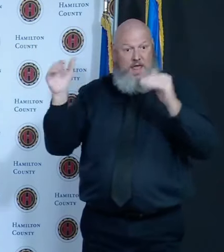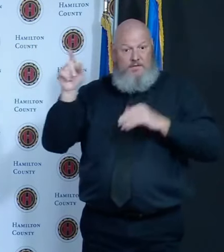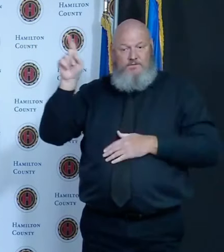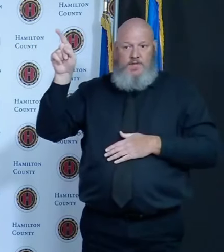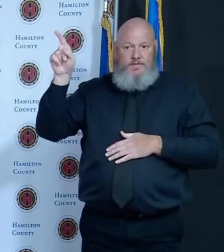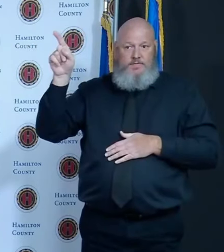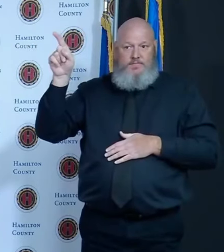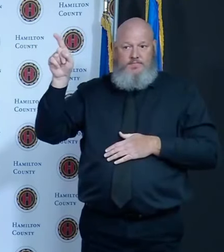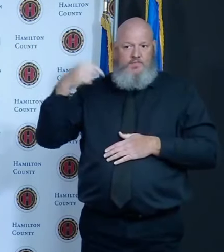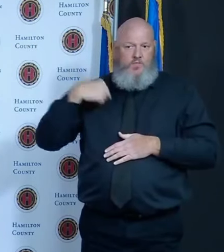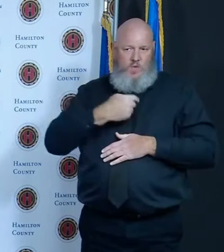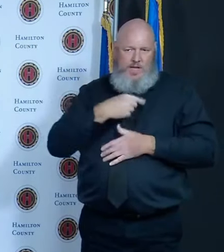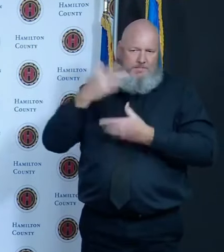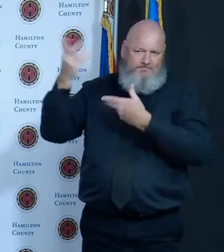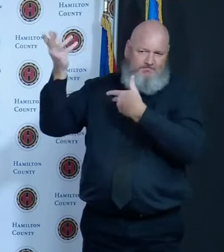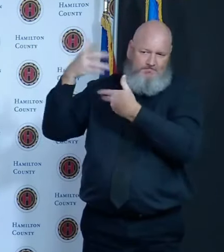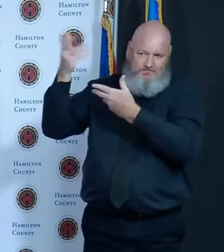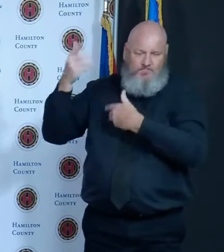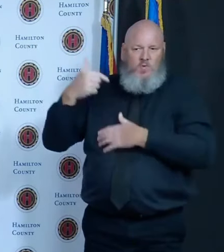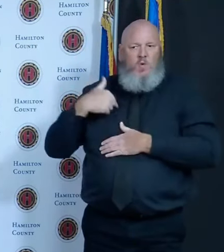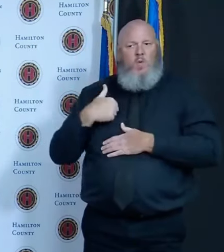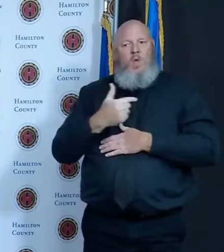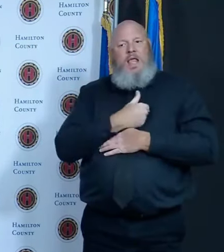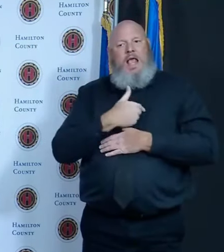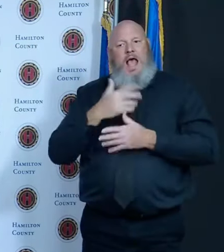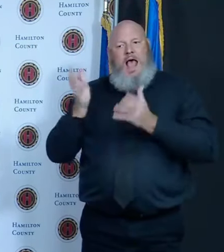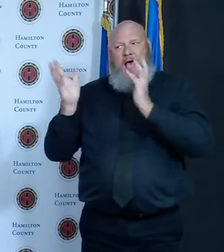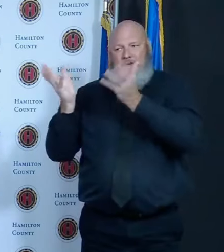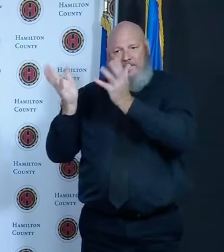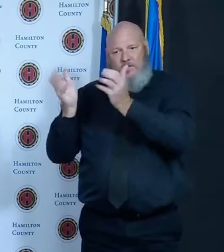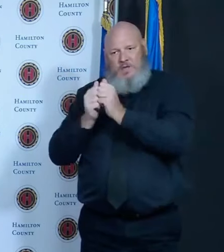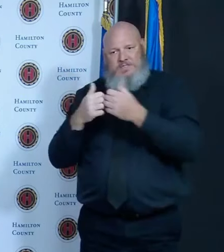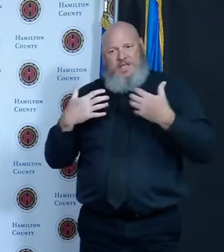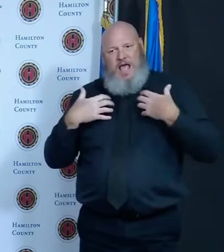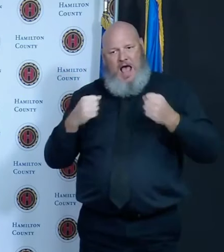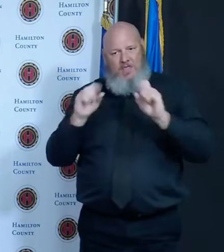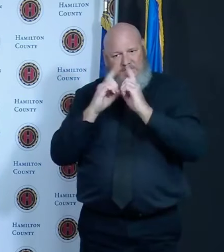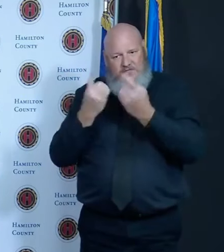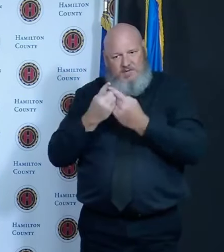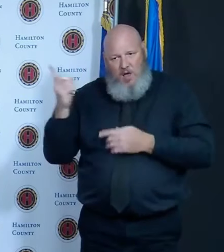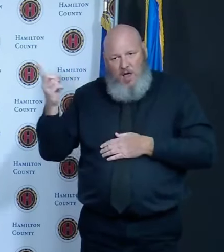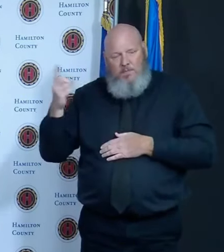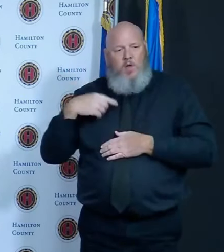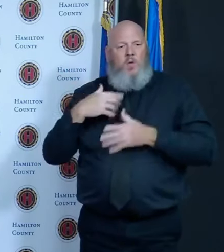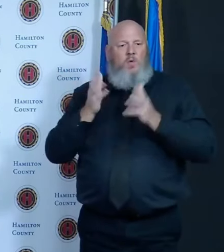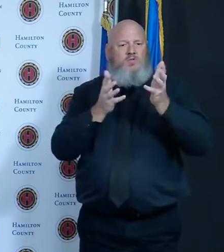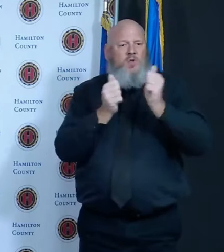practices to business to just the realities and that we intend to serve